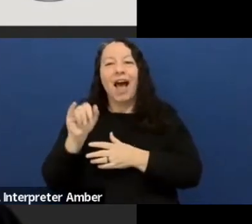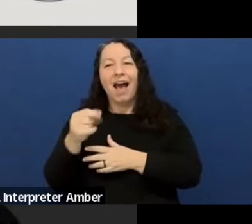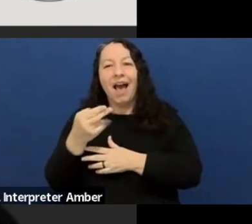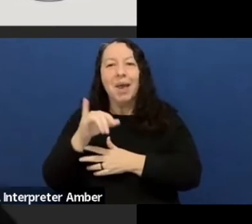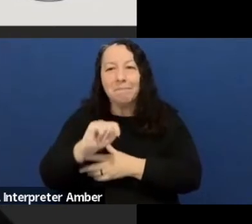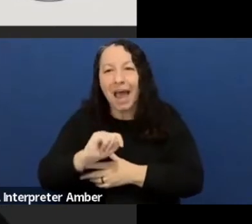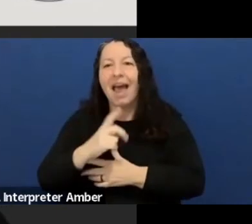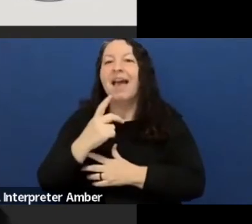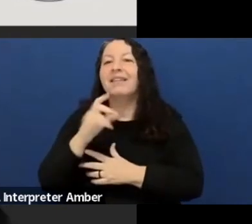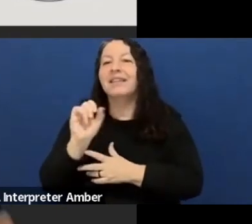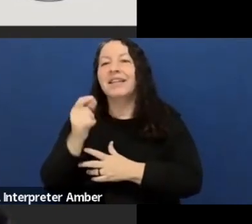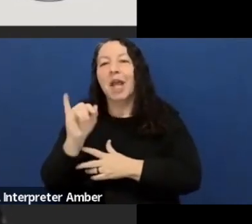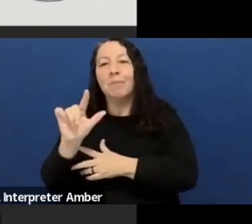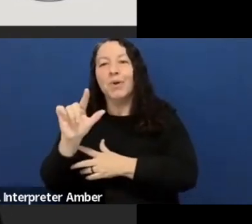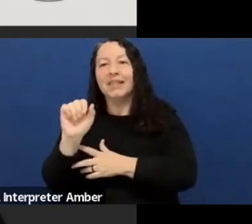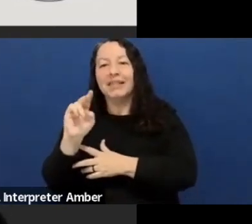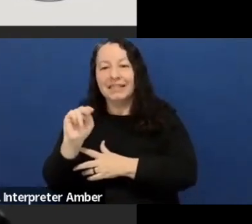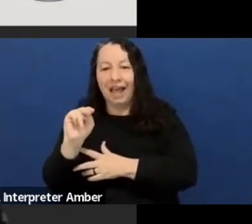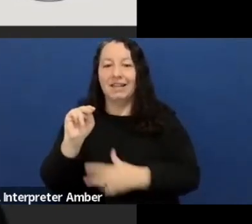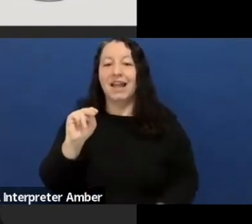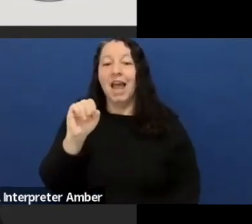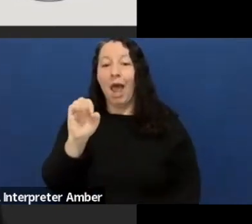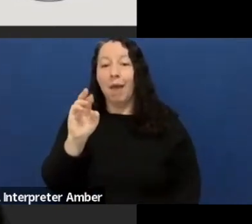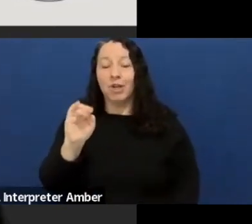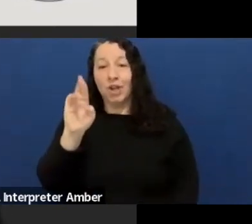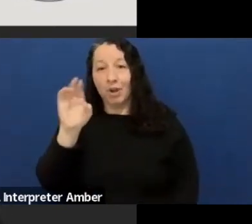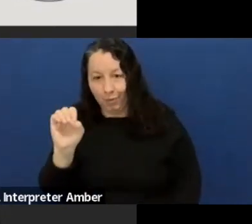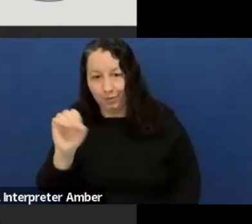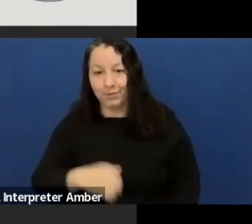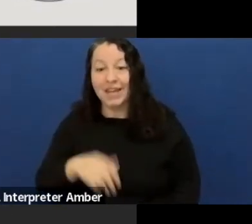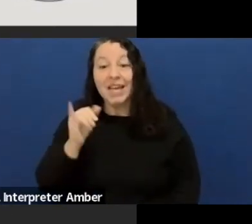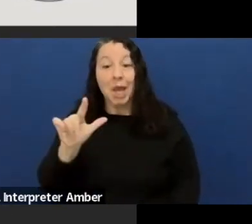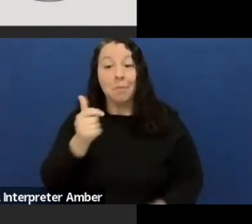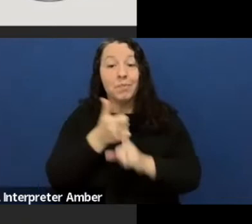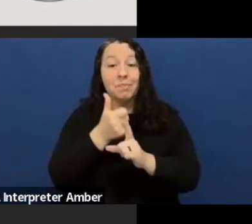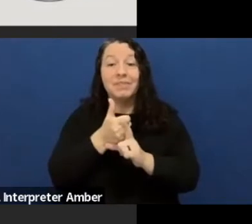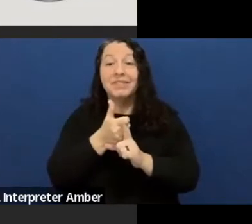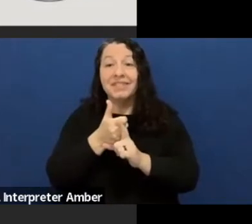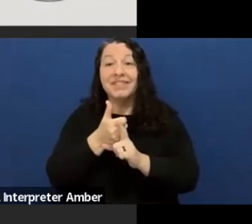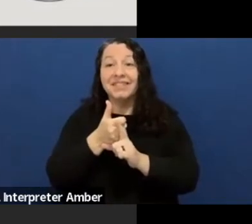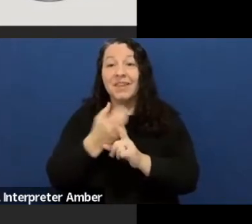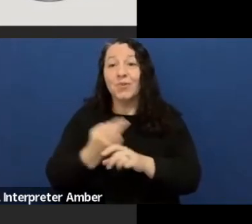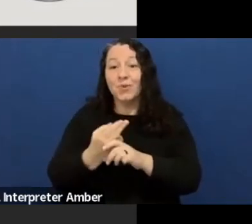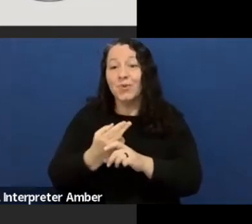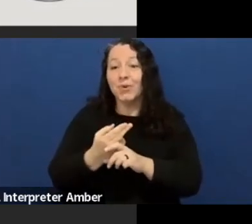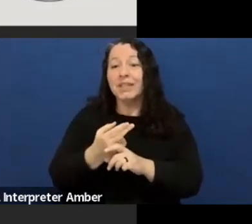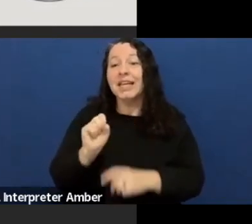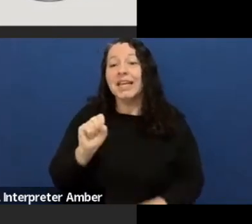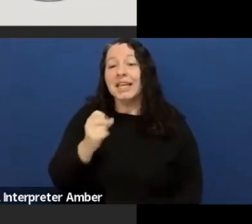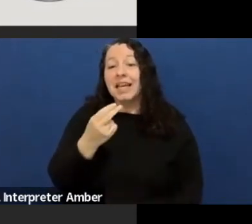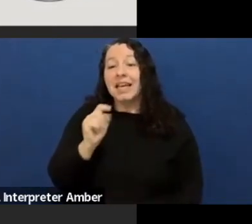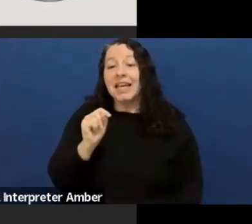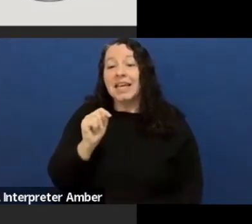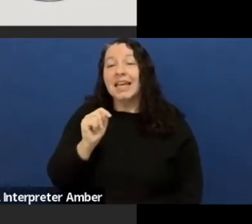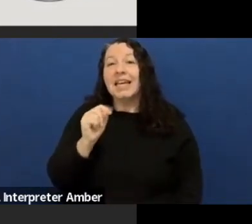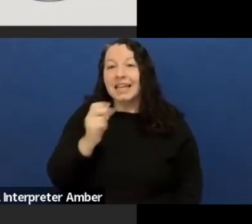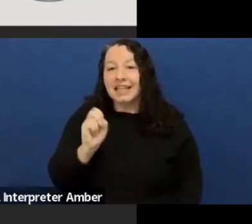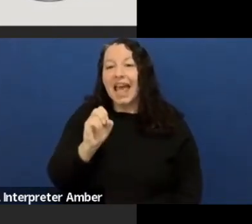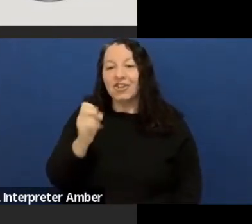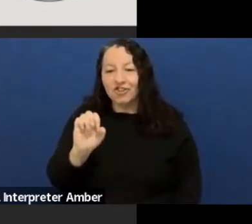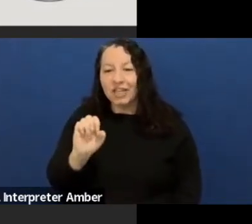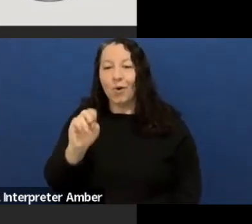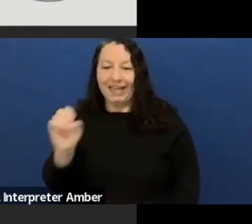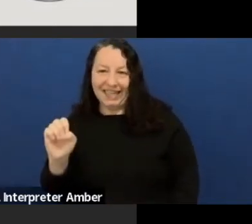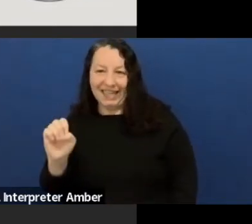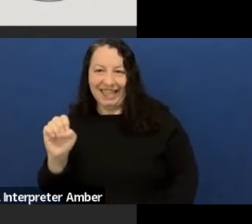as Strategies For High Impact. Gabriel San Emeterio. Gabriel is who uses she, they, and